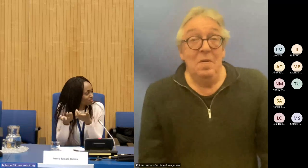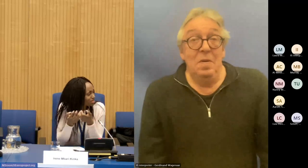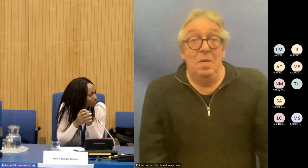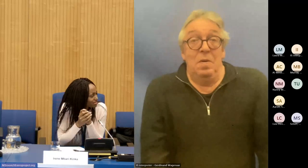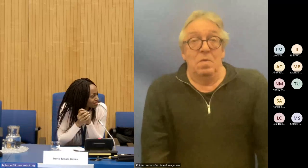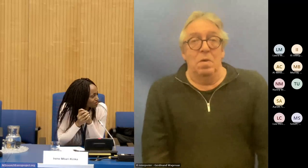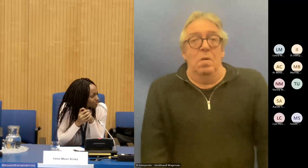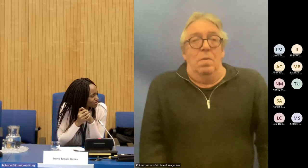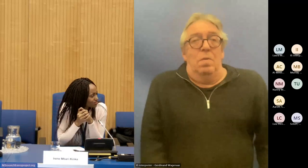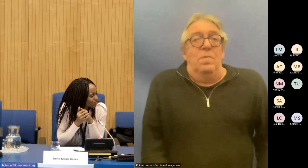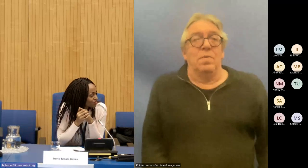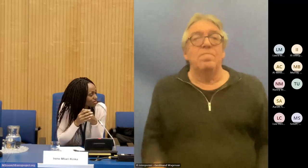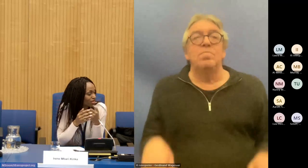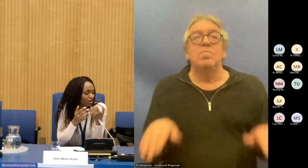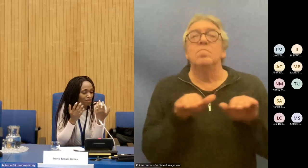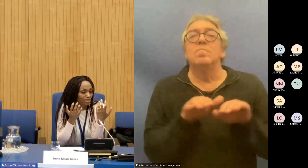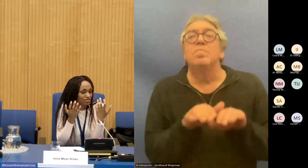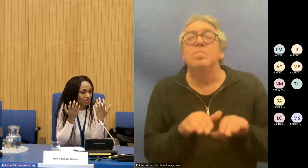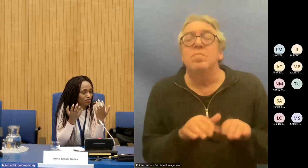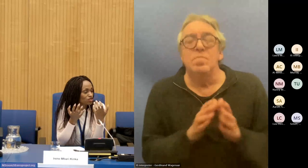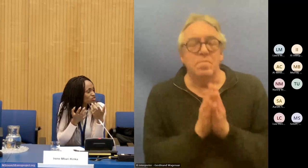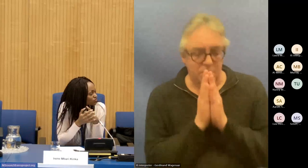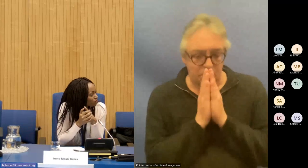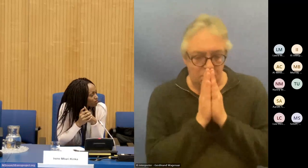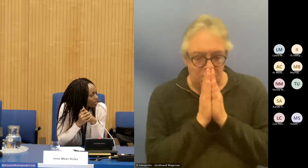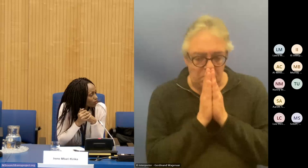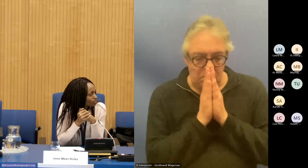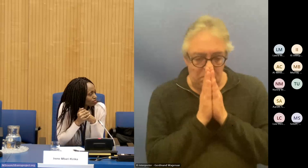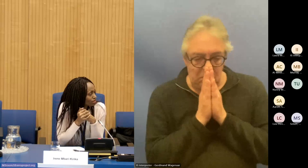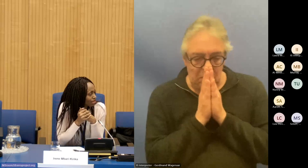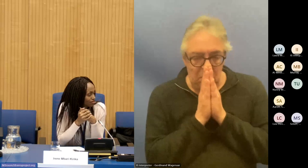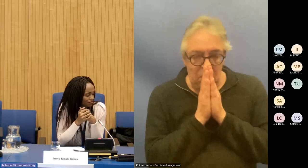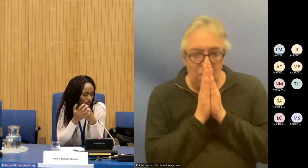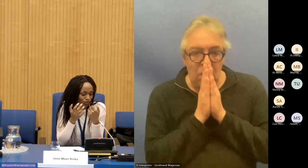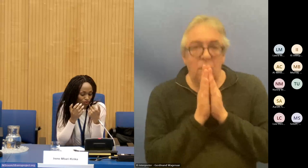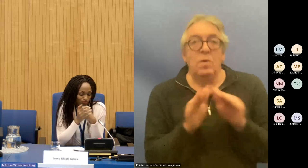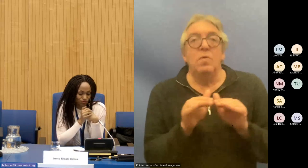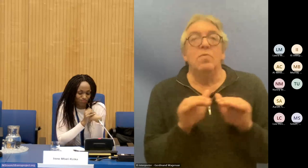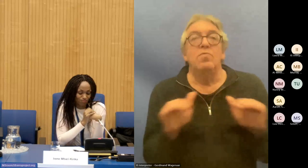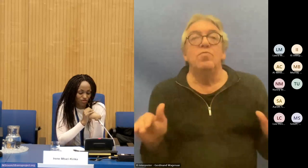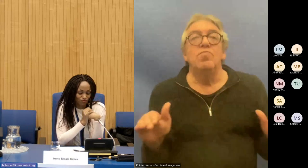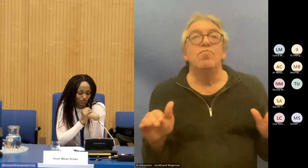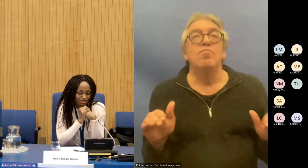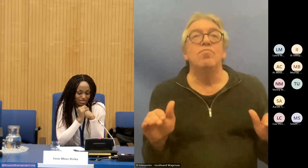can become an example to another child. You can transform their own lives. Thank you for that,